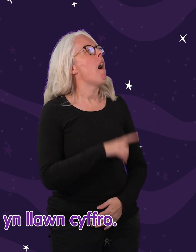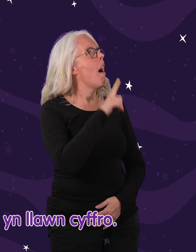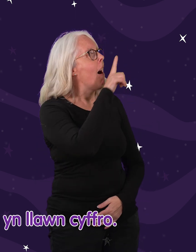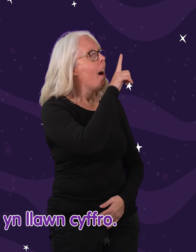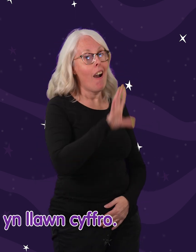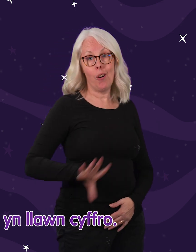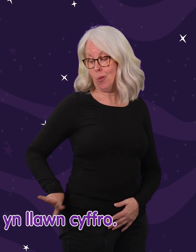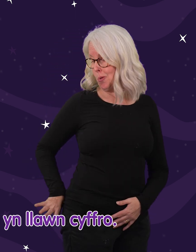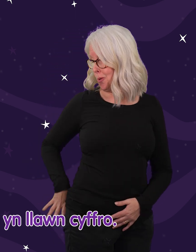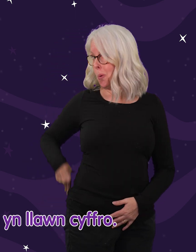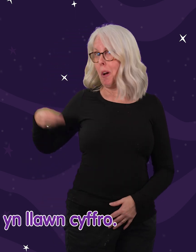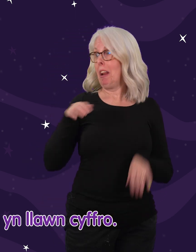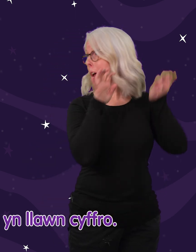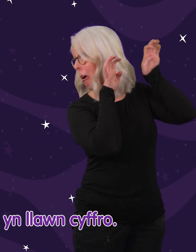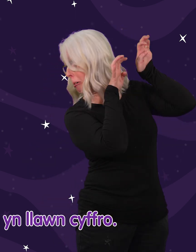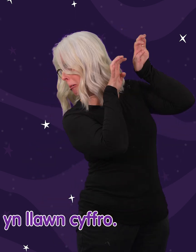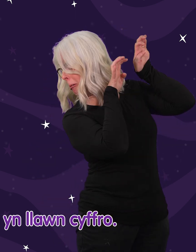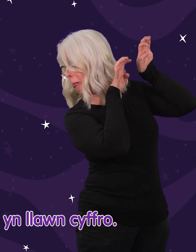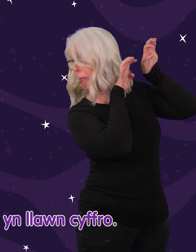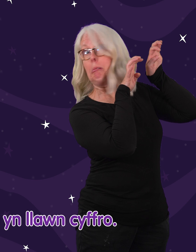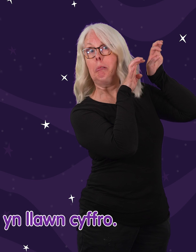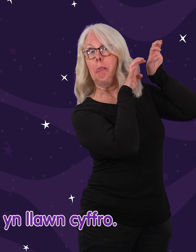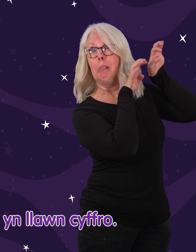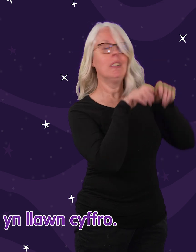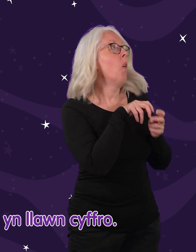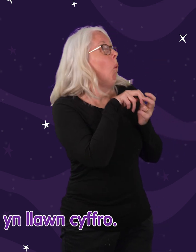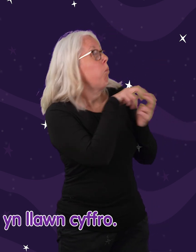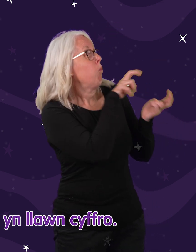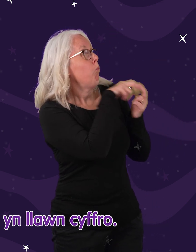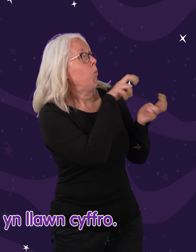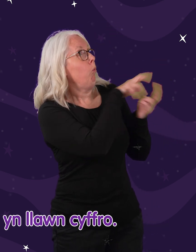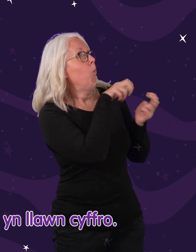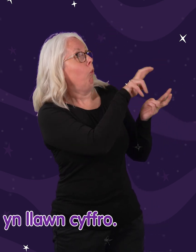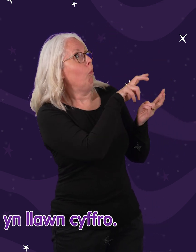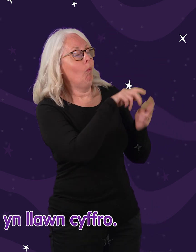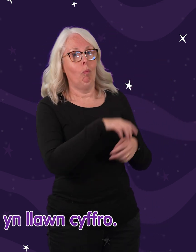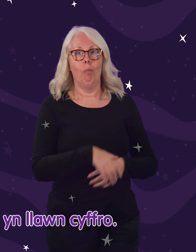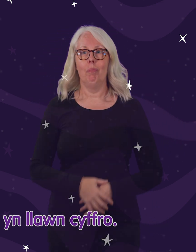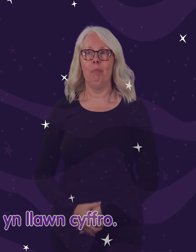Doti has found a squirrel.